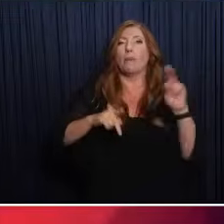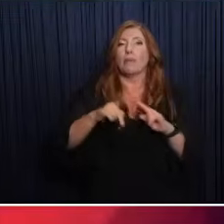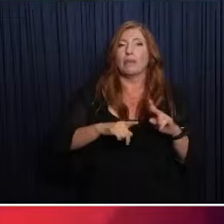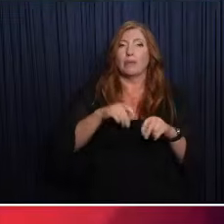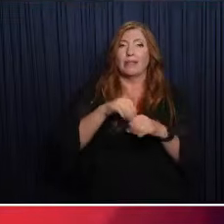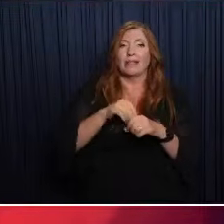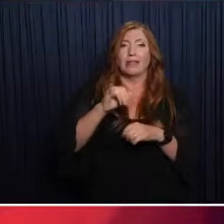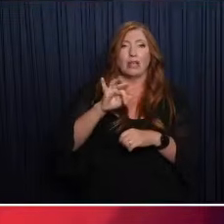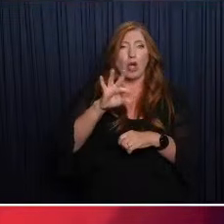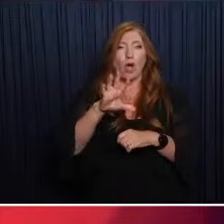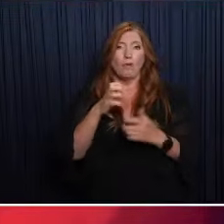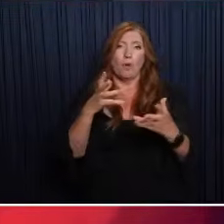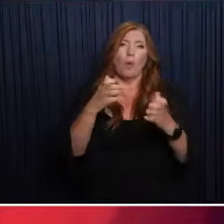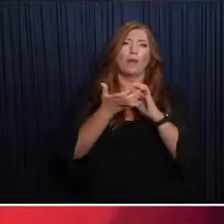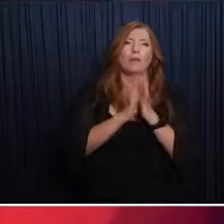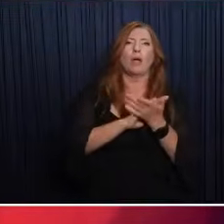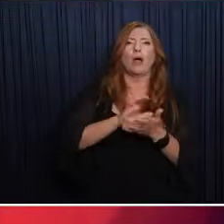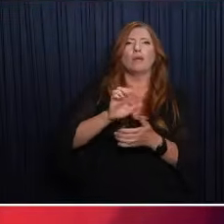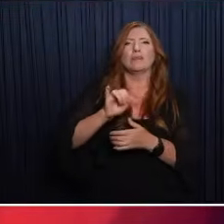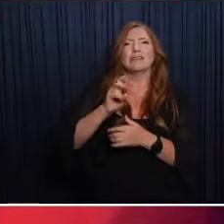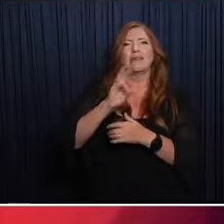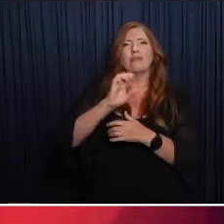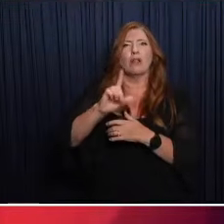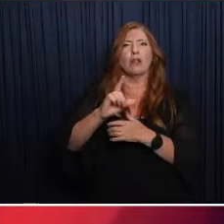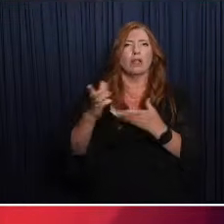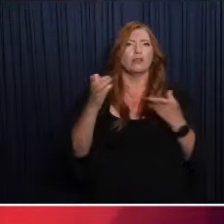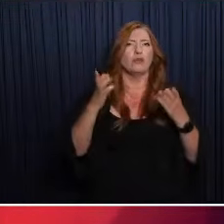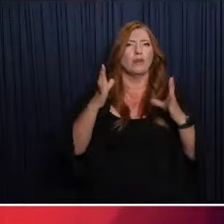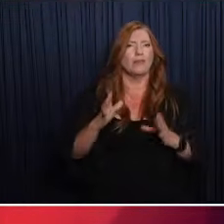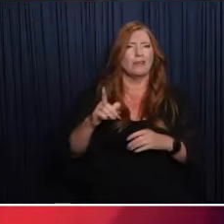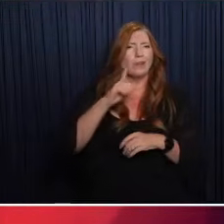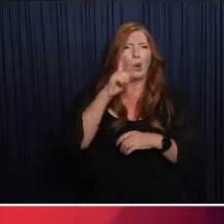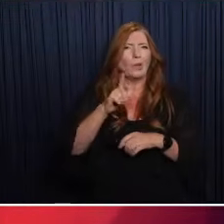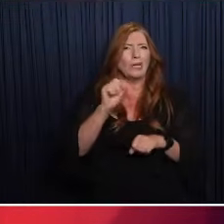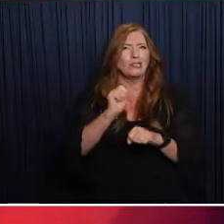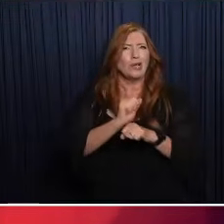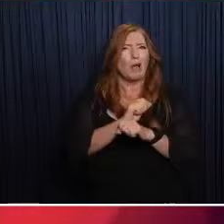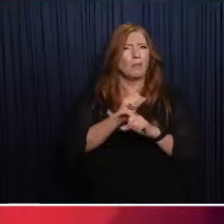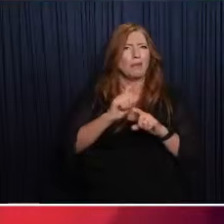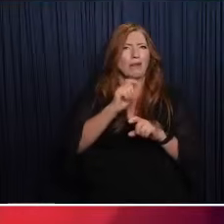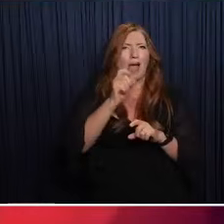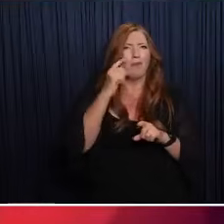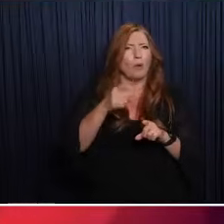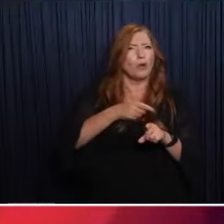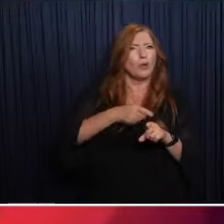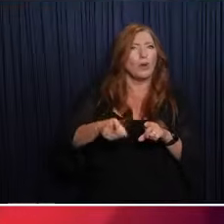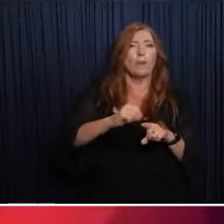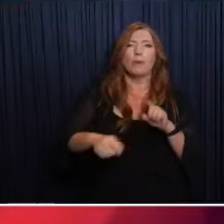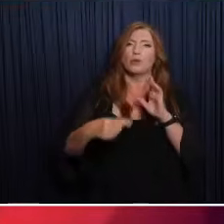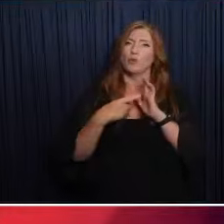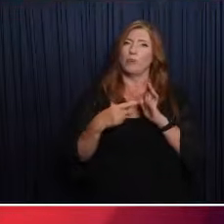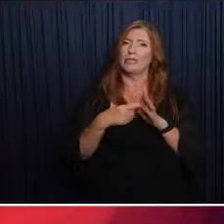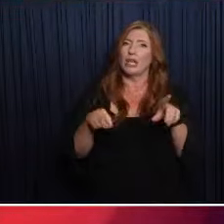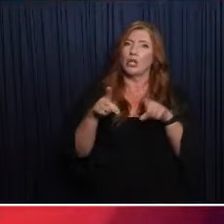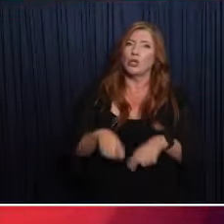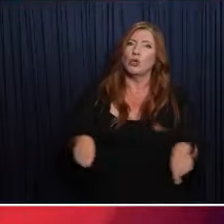I DECIDED TO LEAVE BROADCASTING TO RUN FOR OFFICE. I THINK WE NEED MORE PEOPLE IN